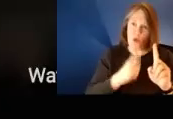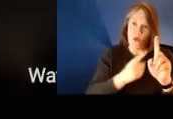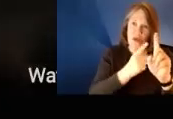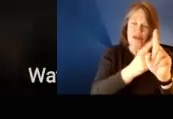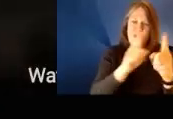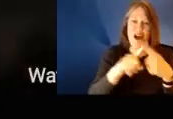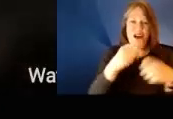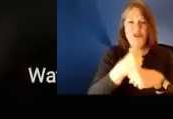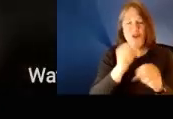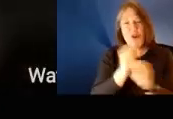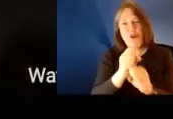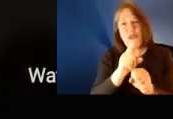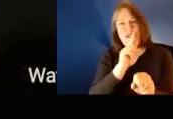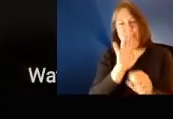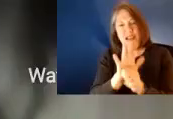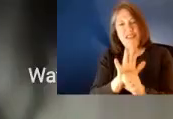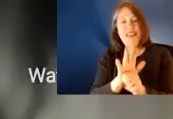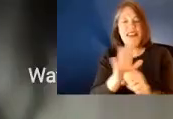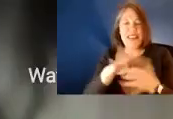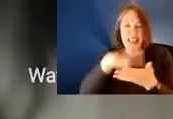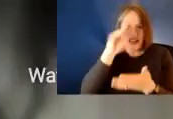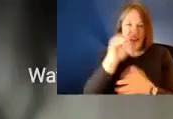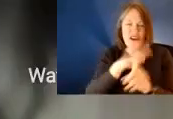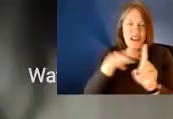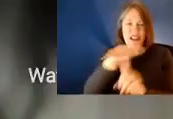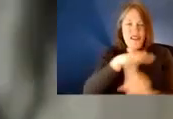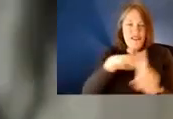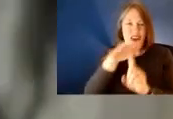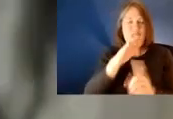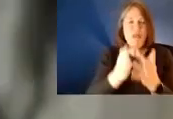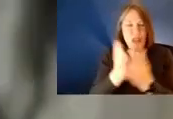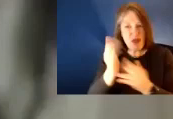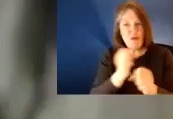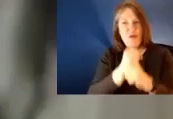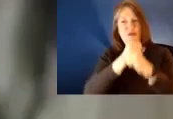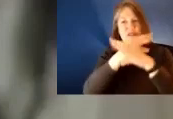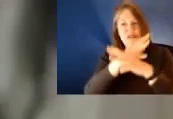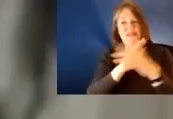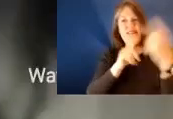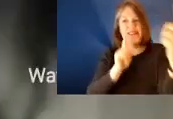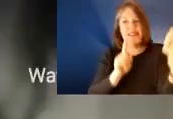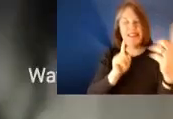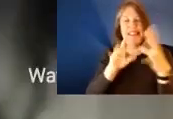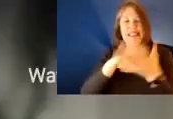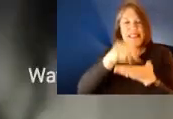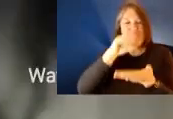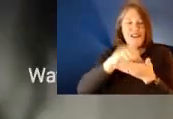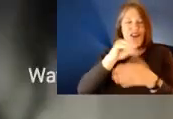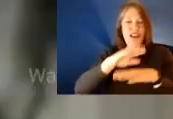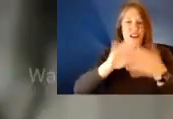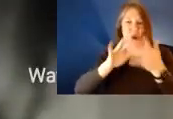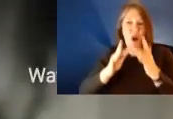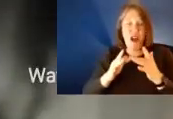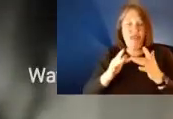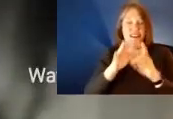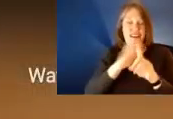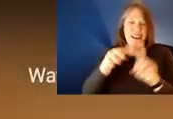as authentic and learning environment as I can with distance learning through the online environments, 06:48:43 and the robot has --